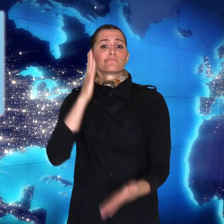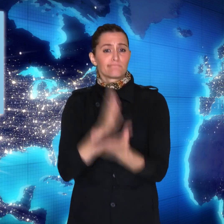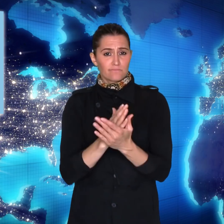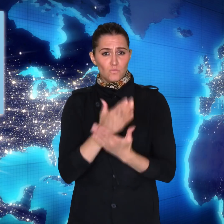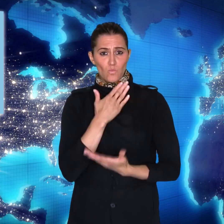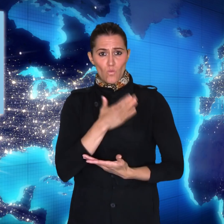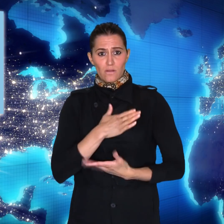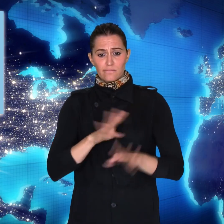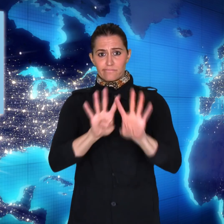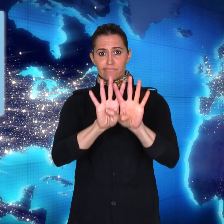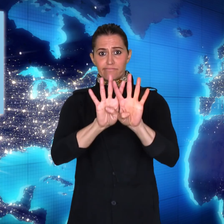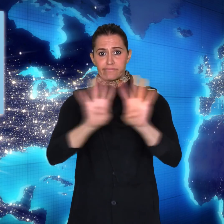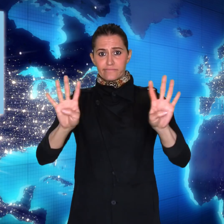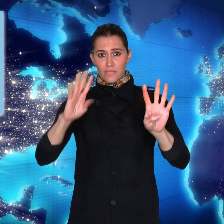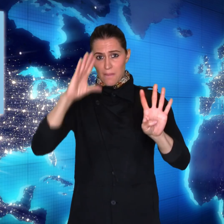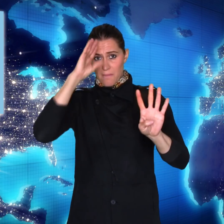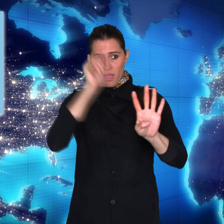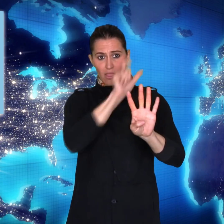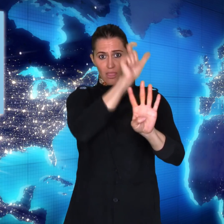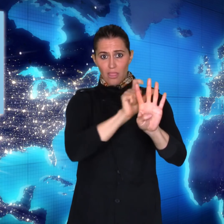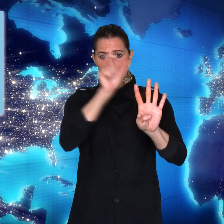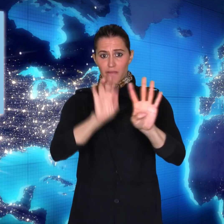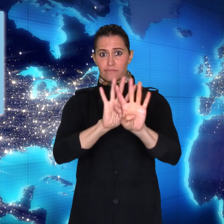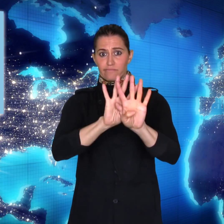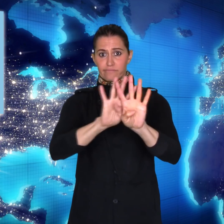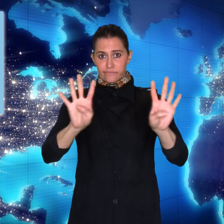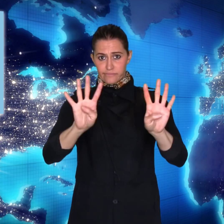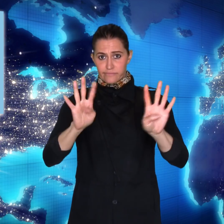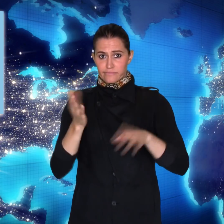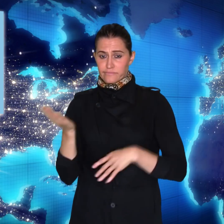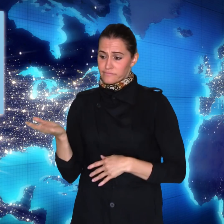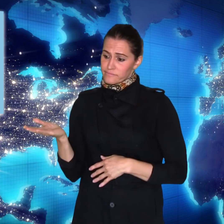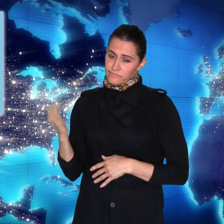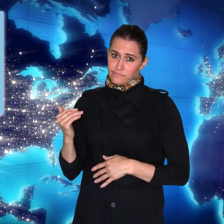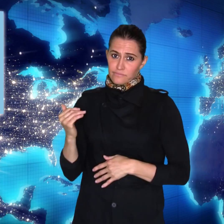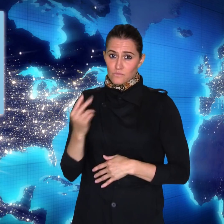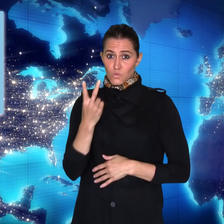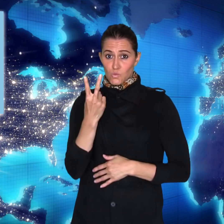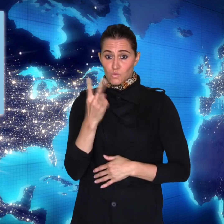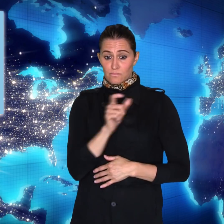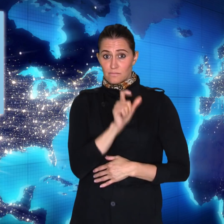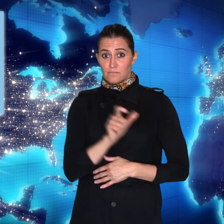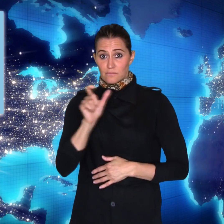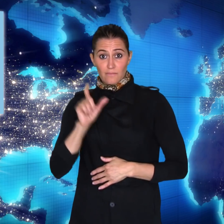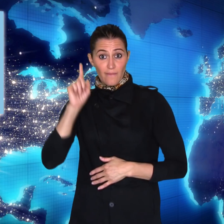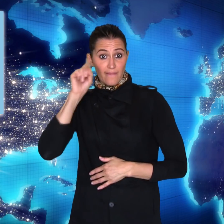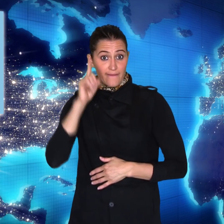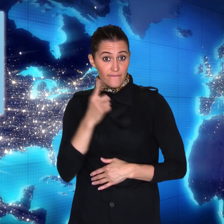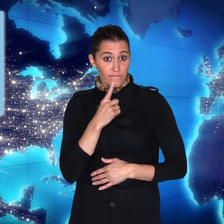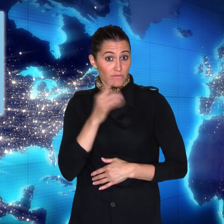by two Deaf girls aged 7 and 10.